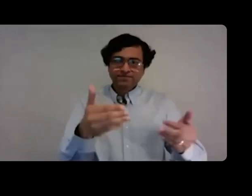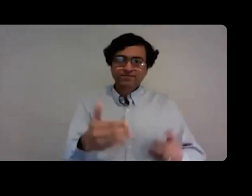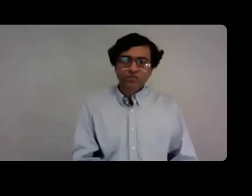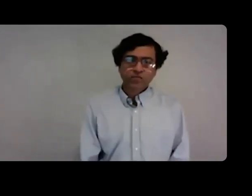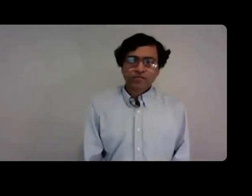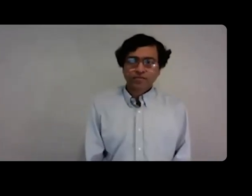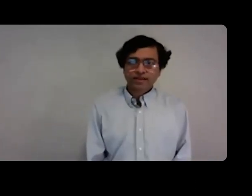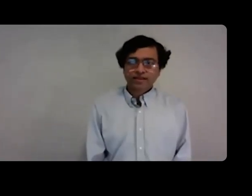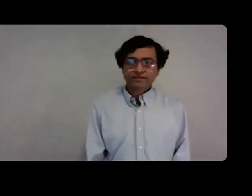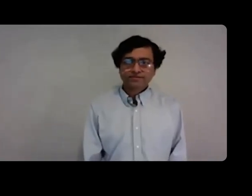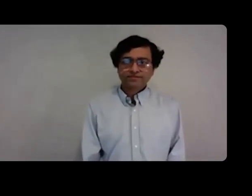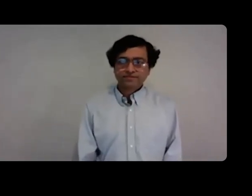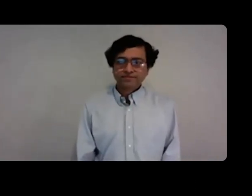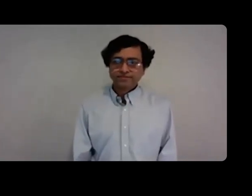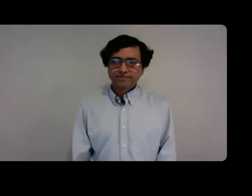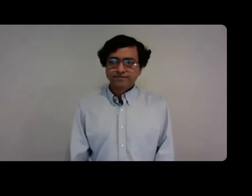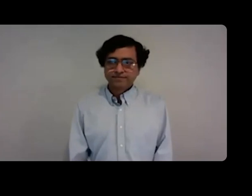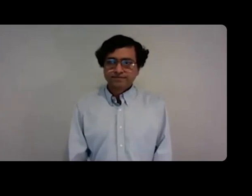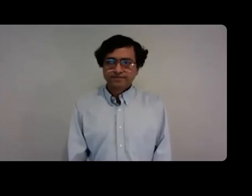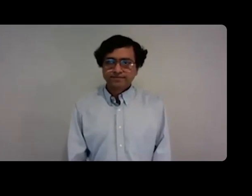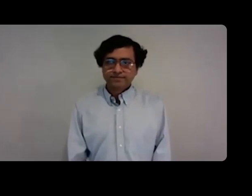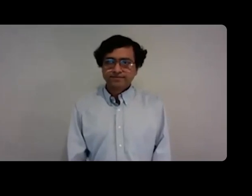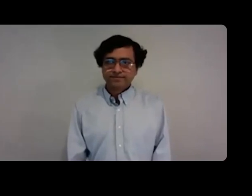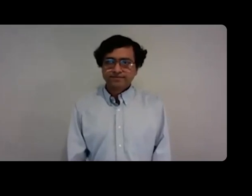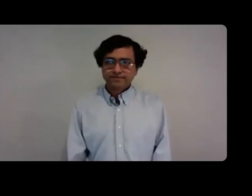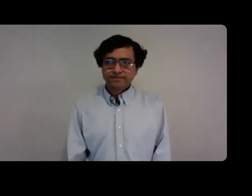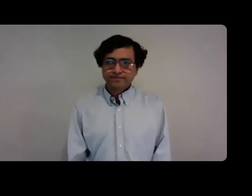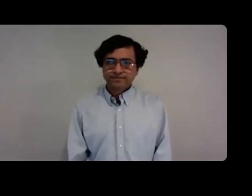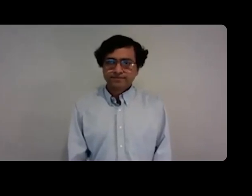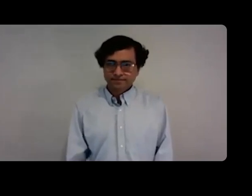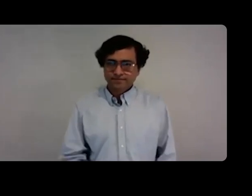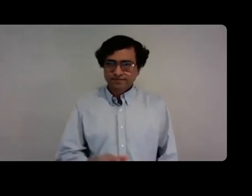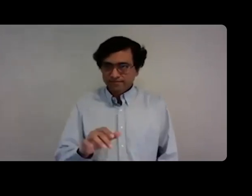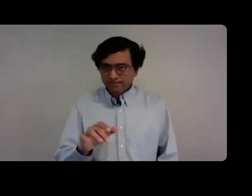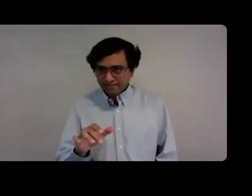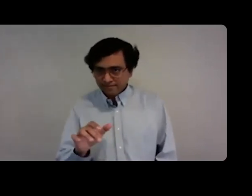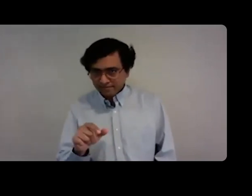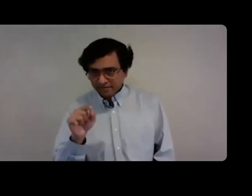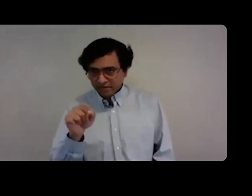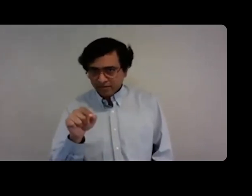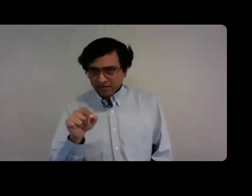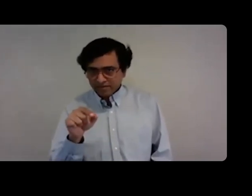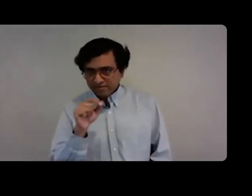Let's look now at some issues in particular to access for deaf students.